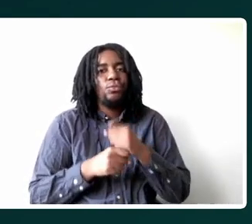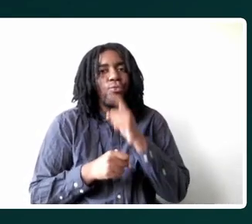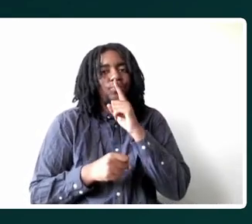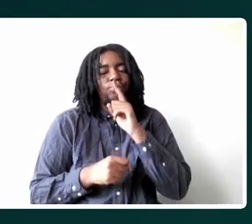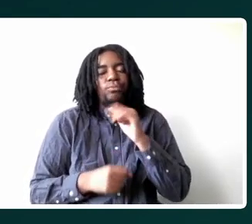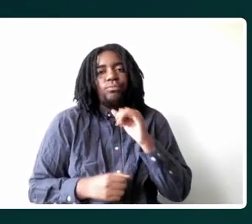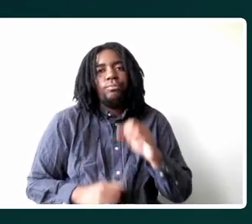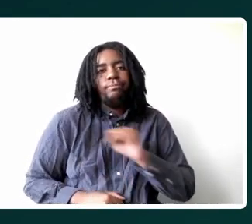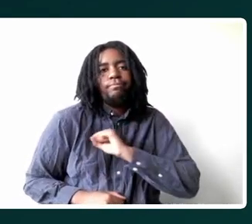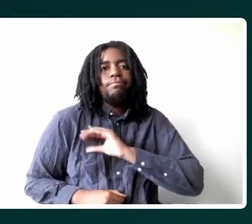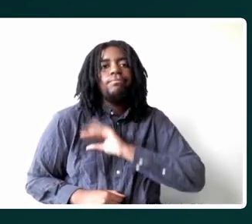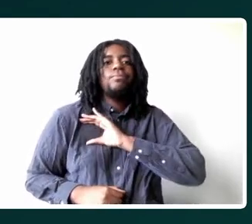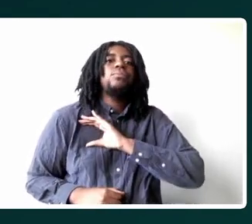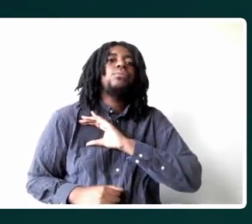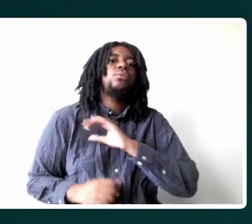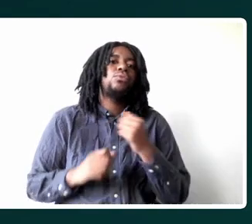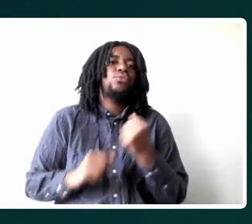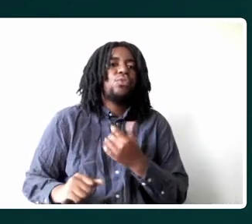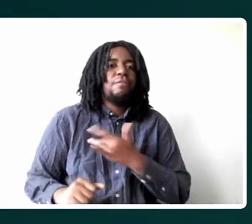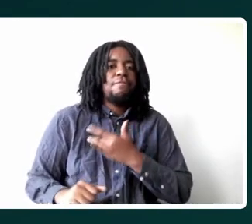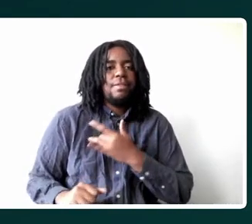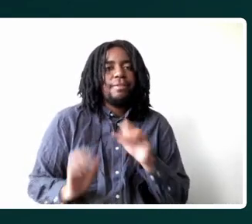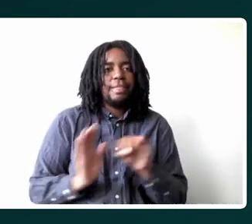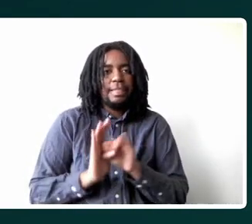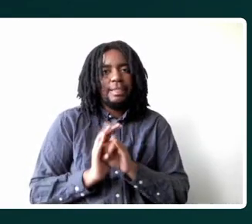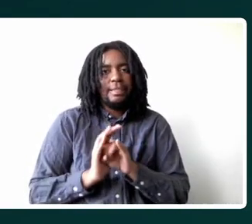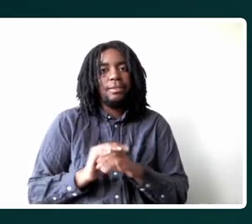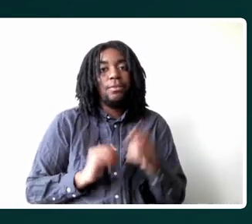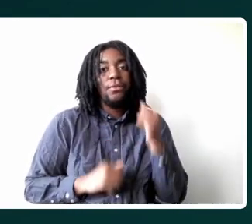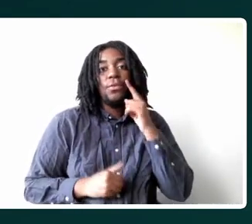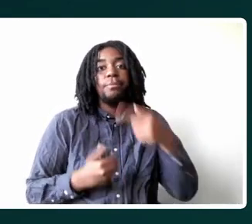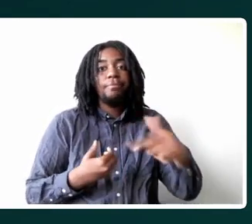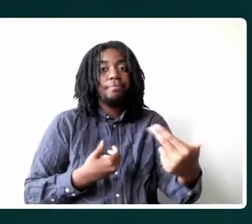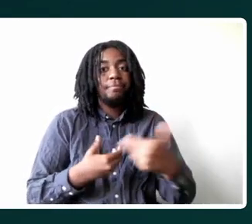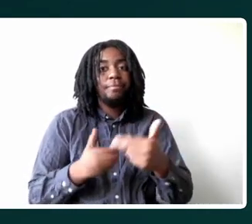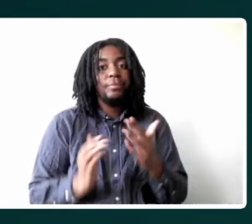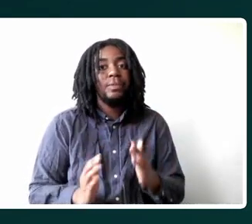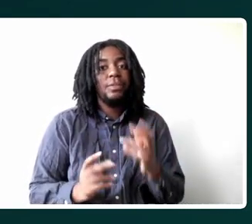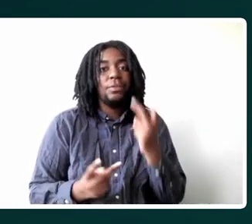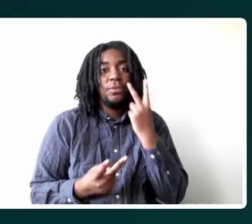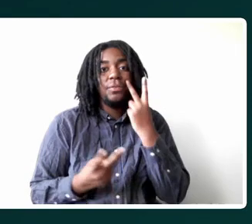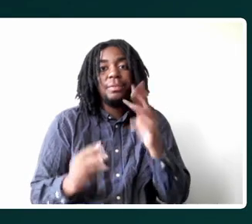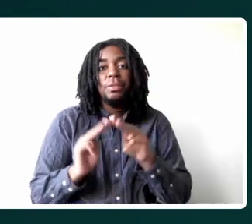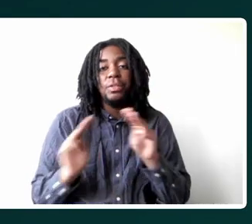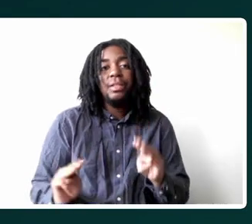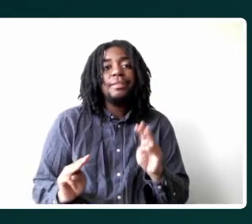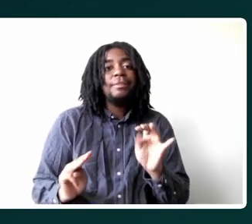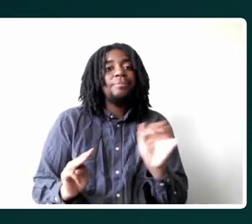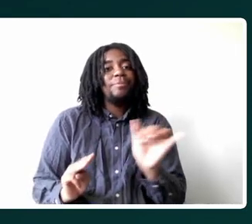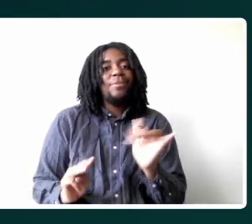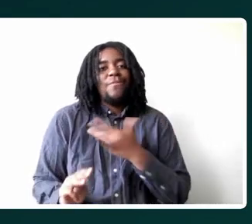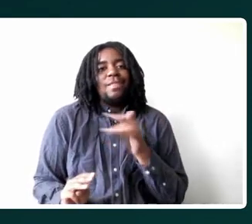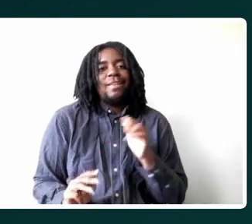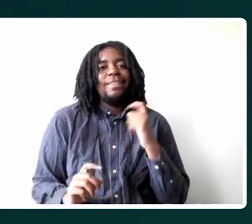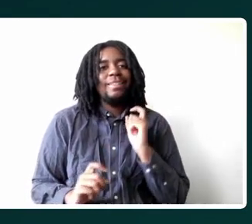participants, visiting a museum was a gift, as one mother shared with me. All participants were